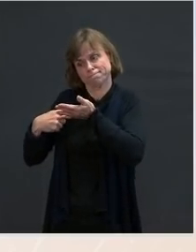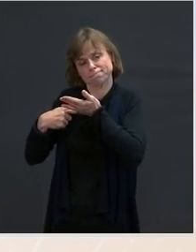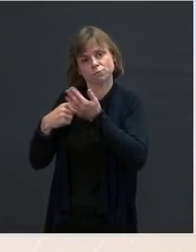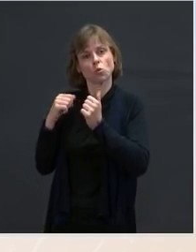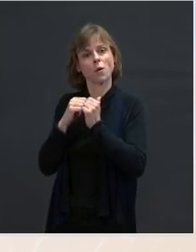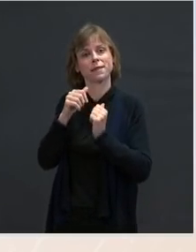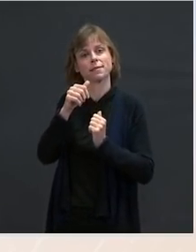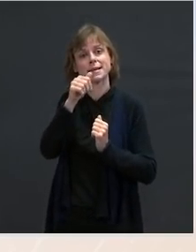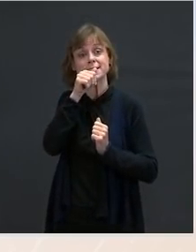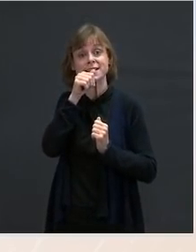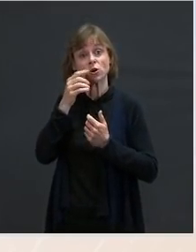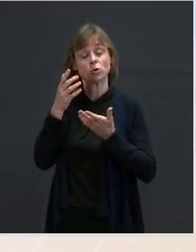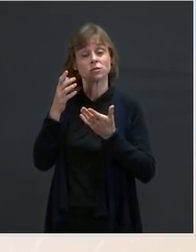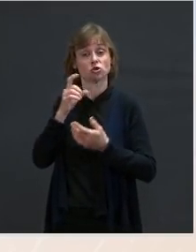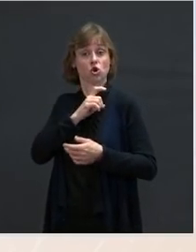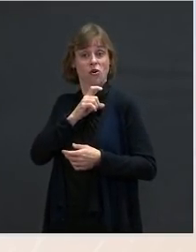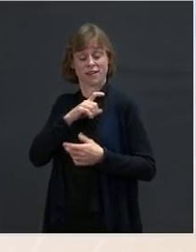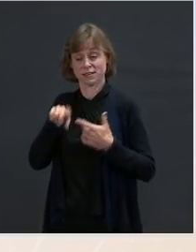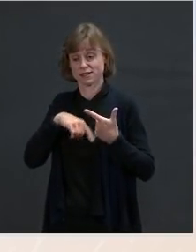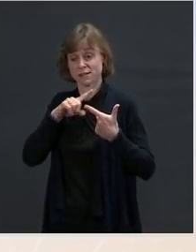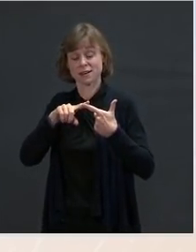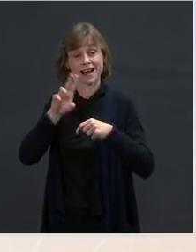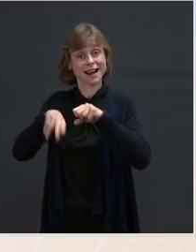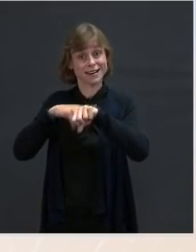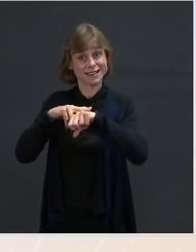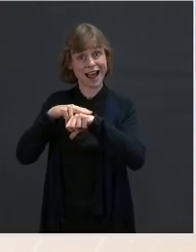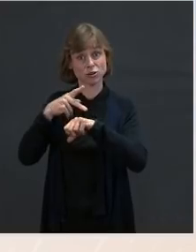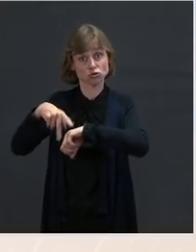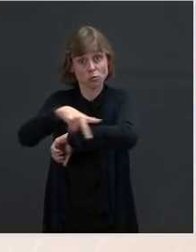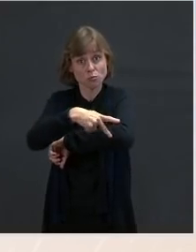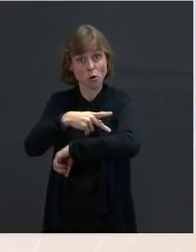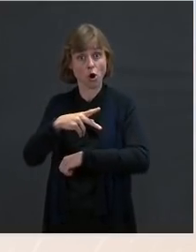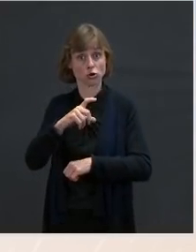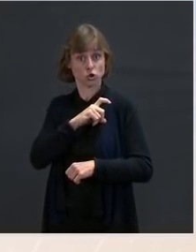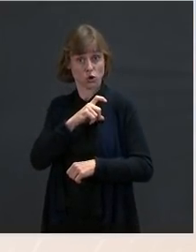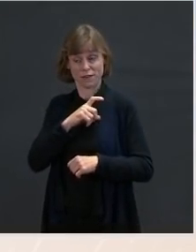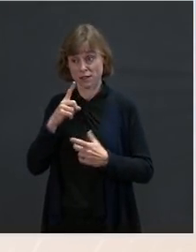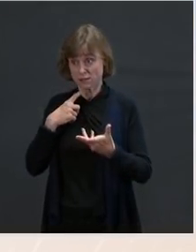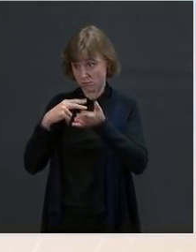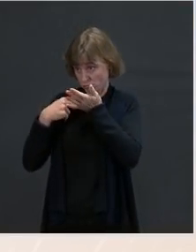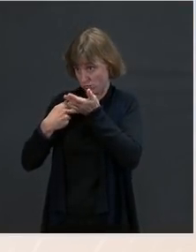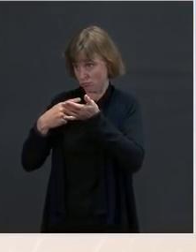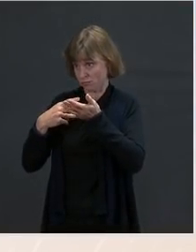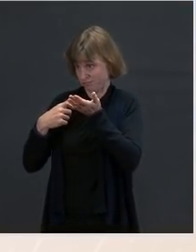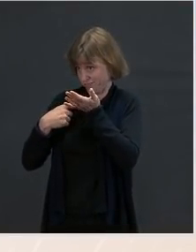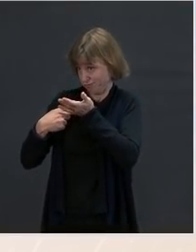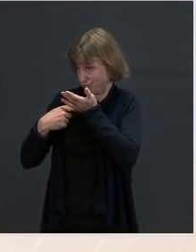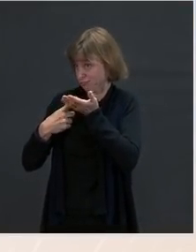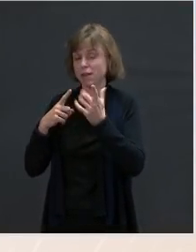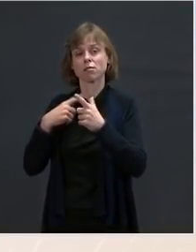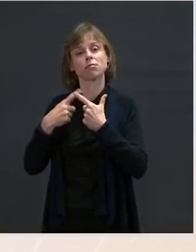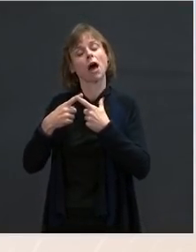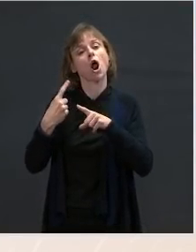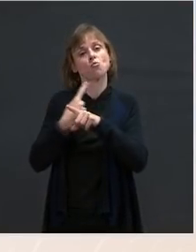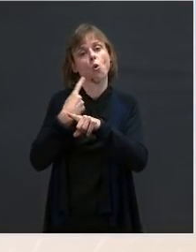And the President and the Vice President are certainly eager to have that brought down at an appropriate time, and hopefully that's soon.